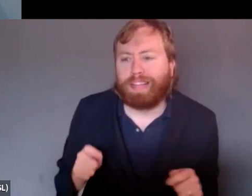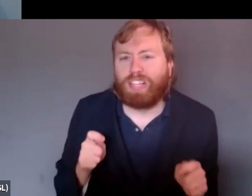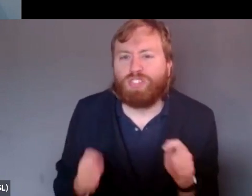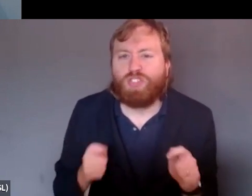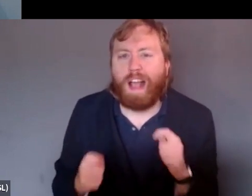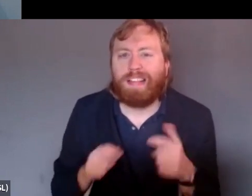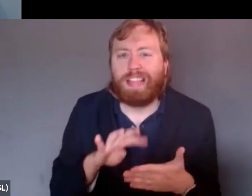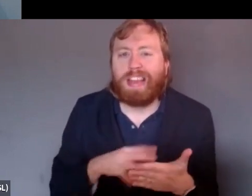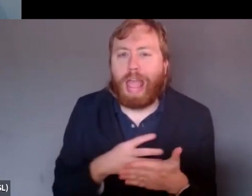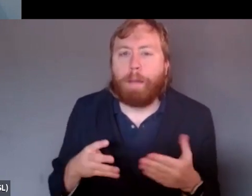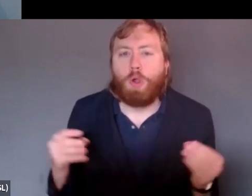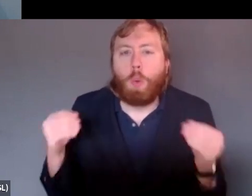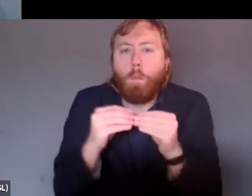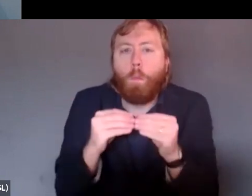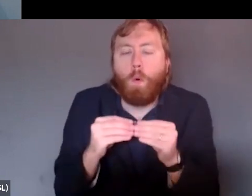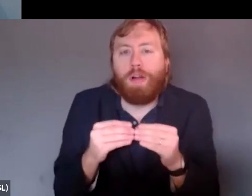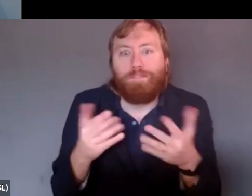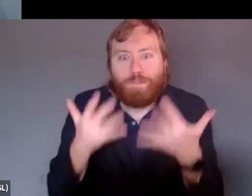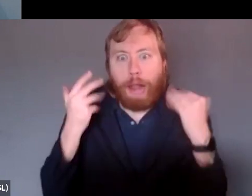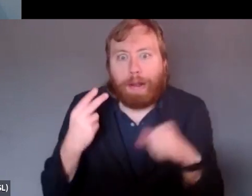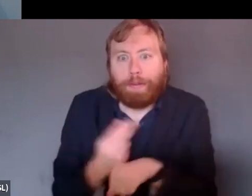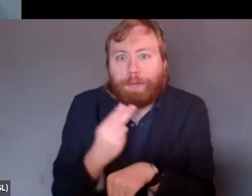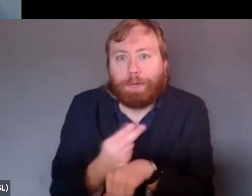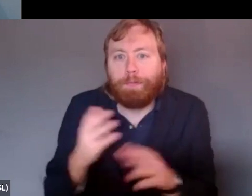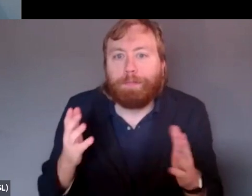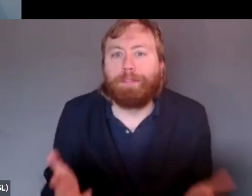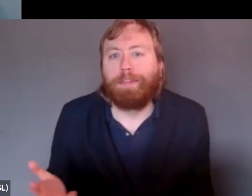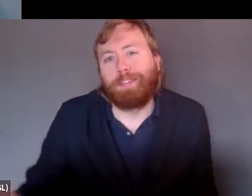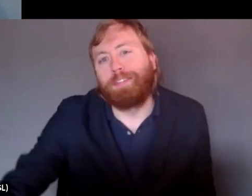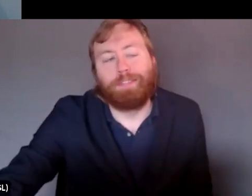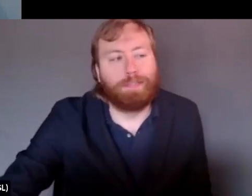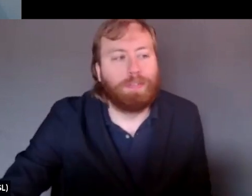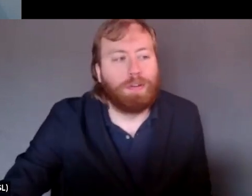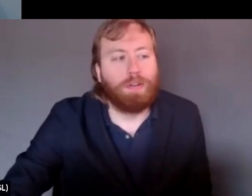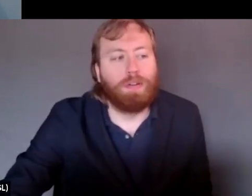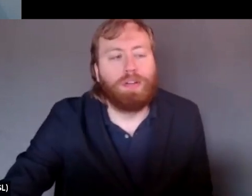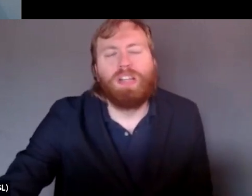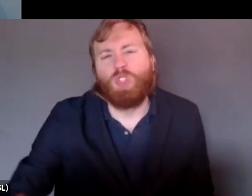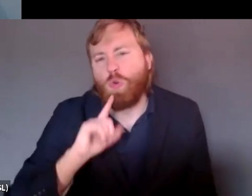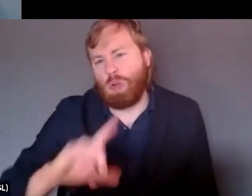to make it more usable or more friendly? It's a very collaborative process.